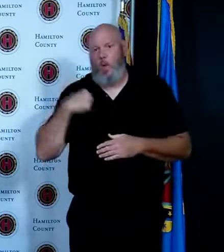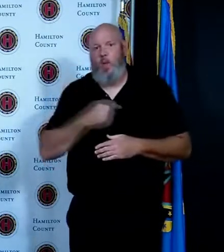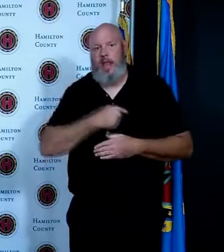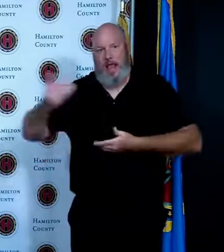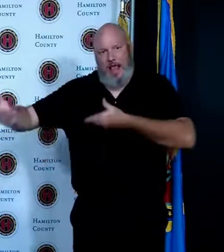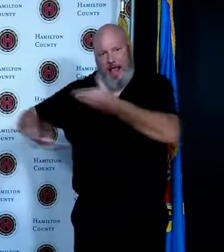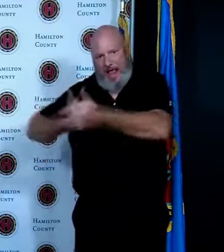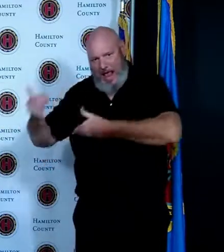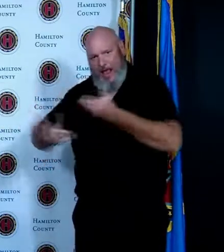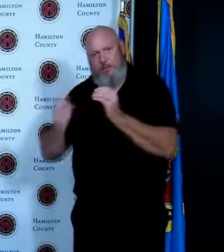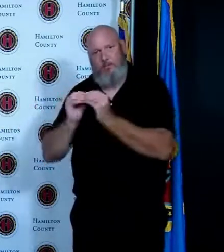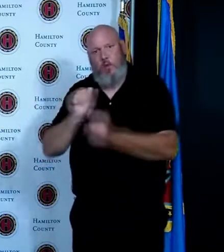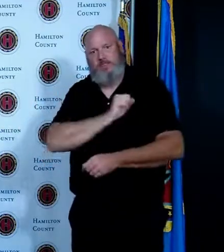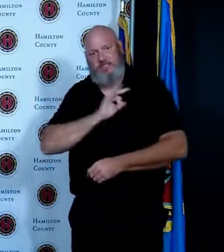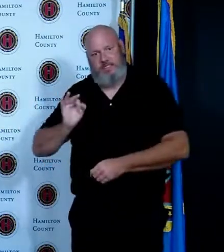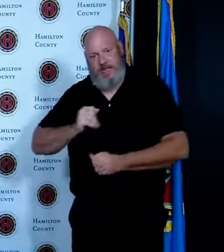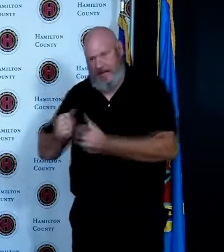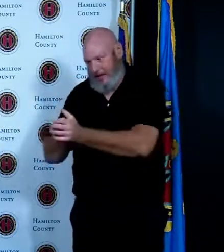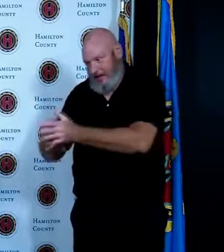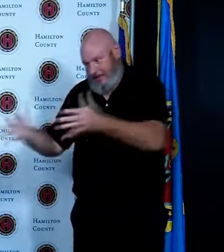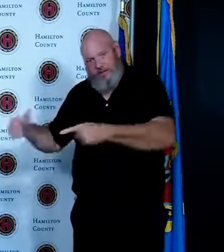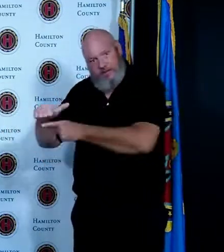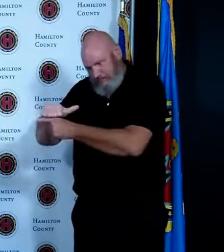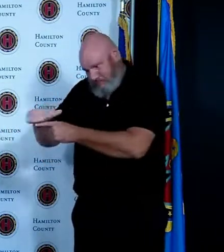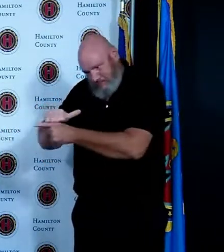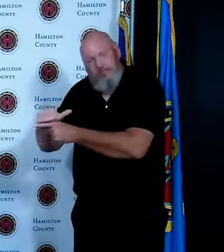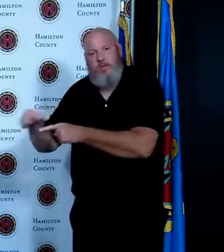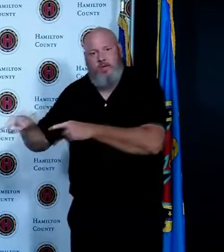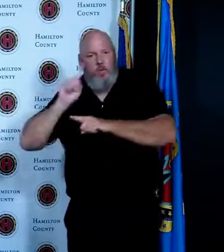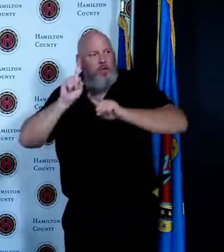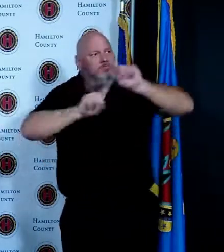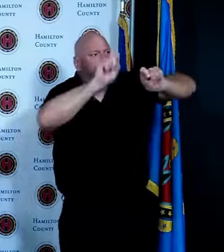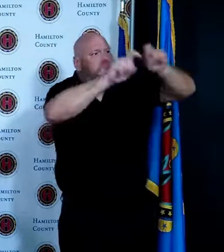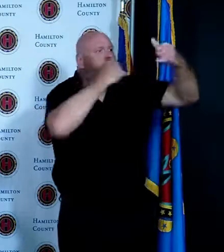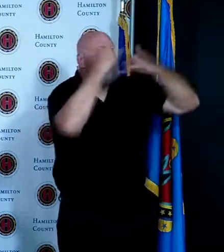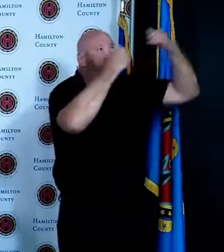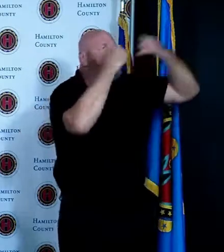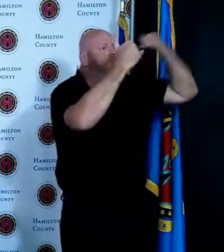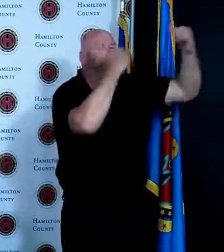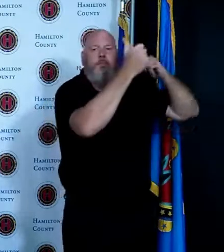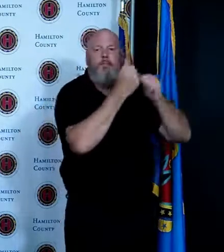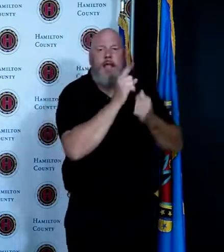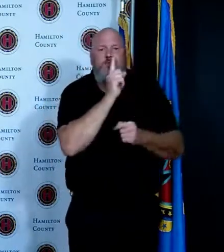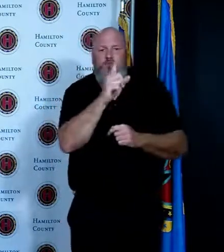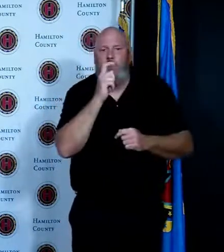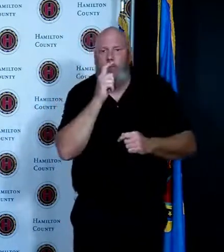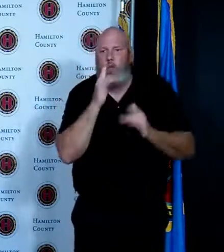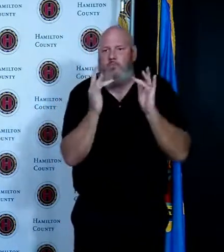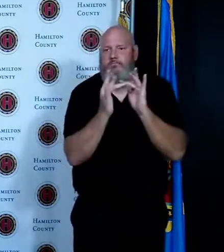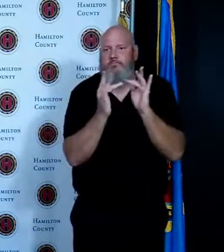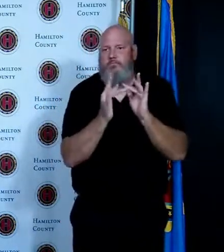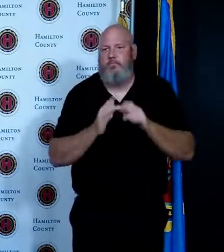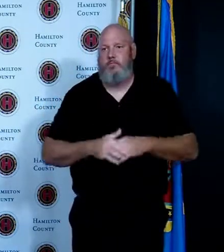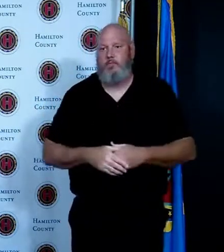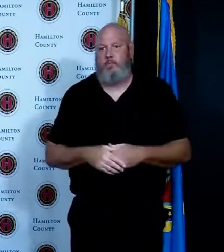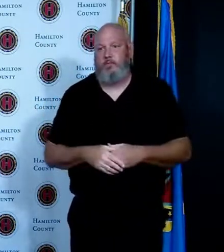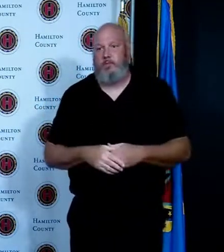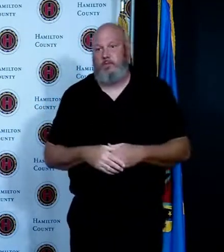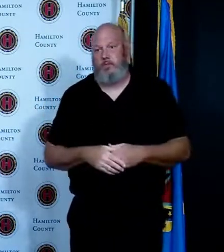time progressed over the last week we've hired 12 additional caseworkers that we'll be doing this contact tracing in addition we've got another four or five